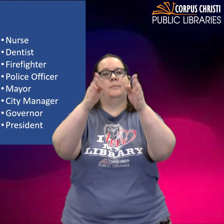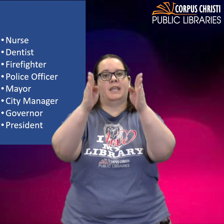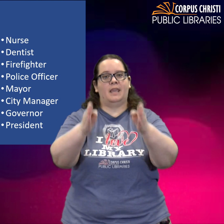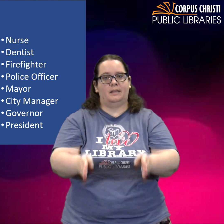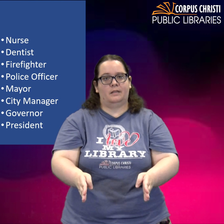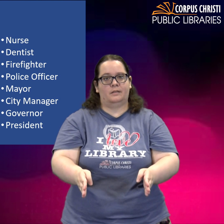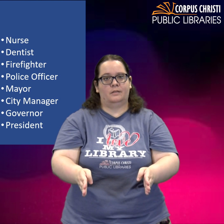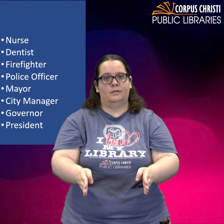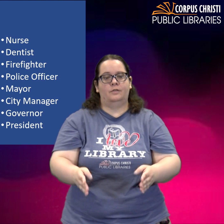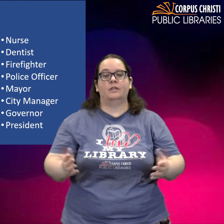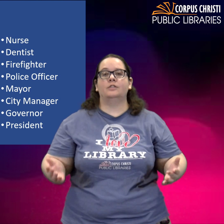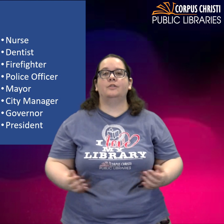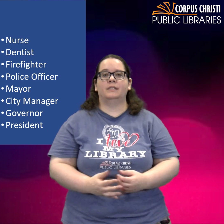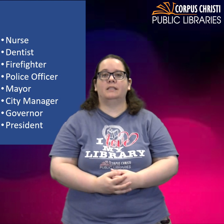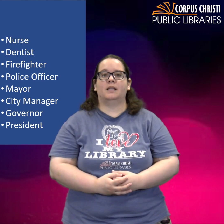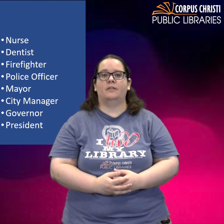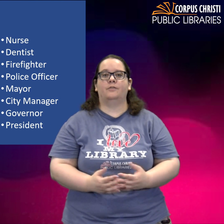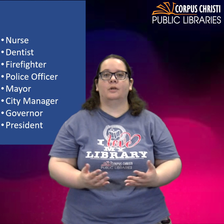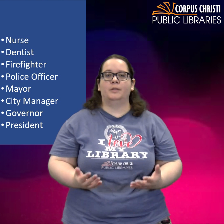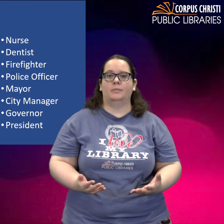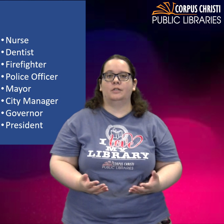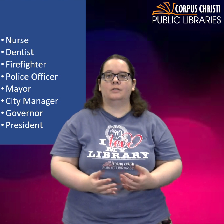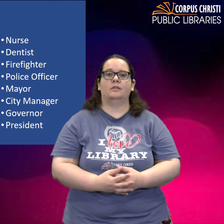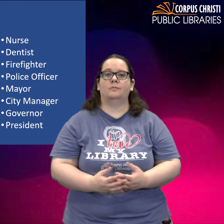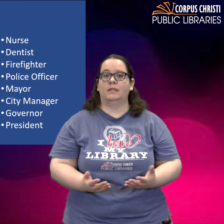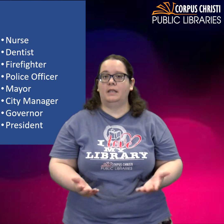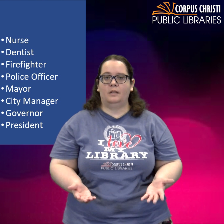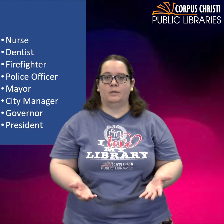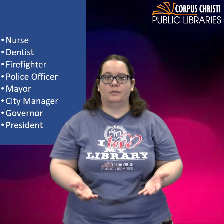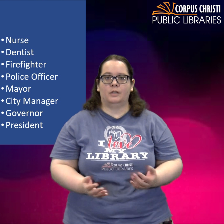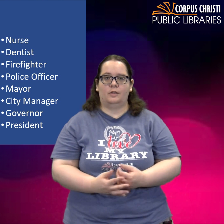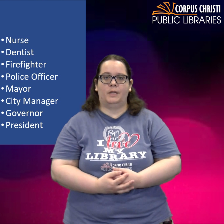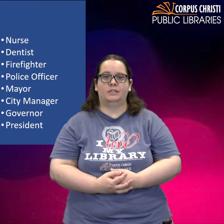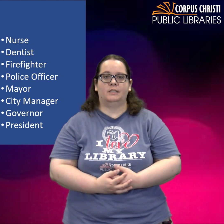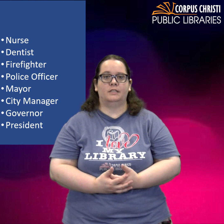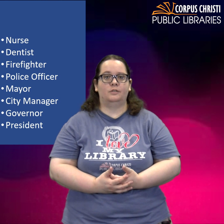Mechanic. You can also use that sign for a plumber or really anyone whose occupation is to